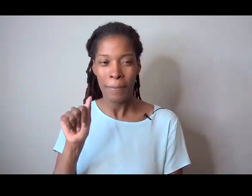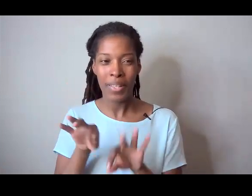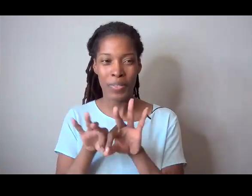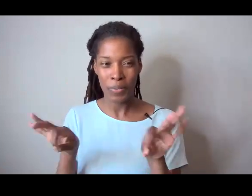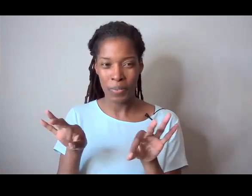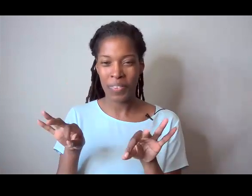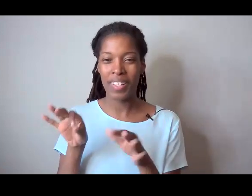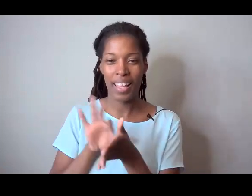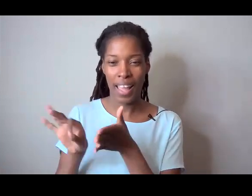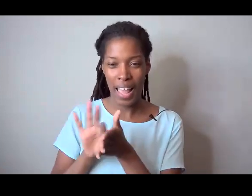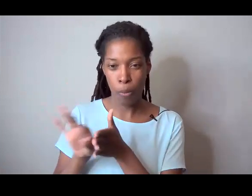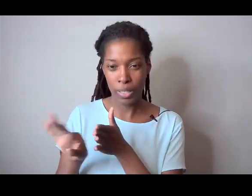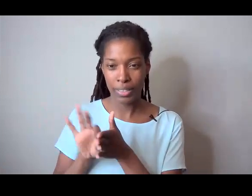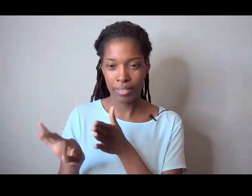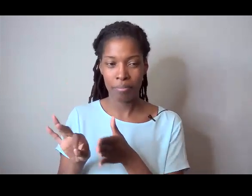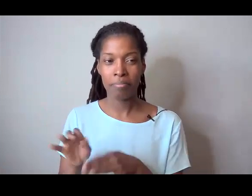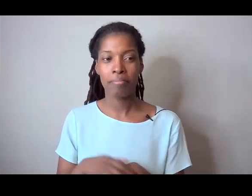She had an unpaid internship last year,